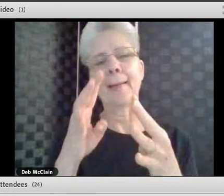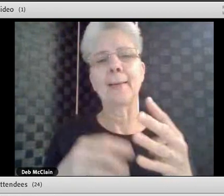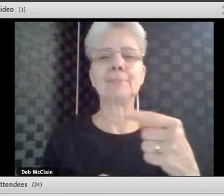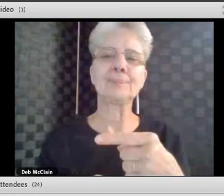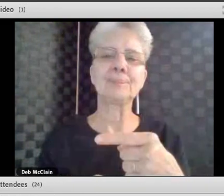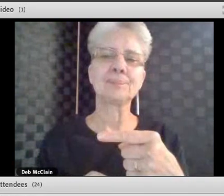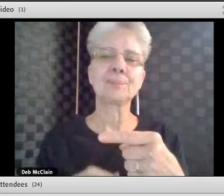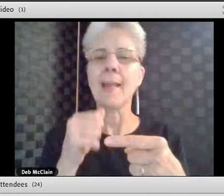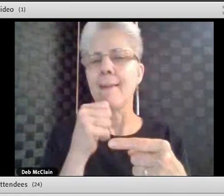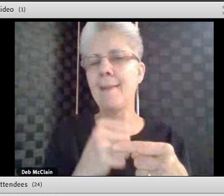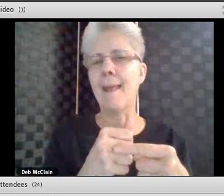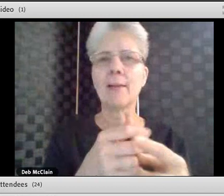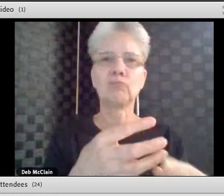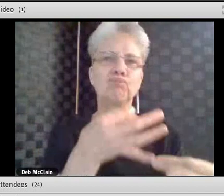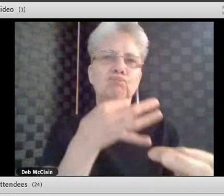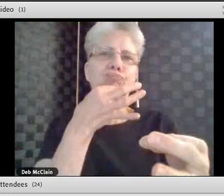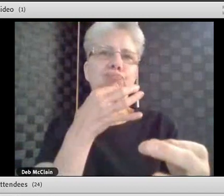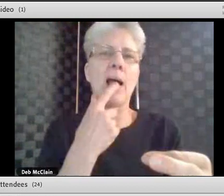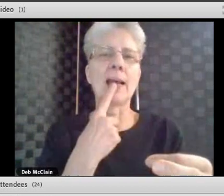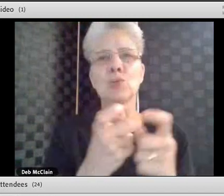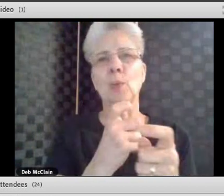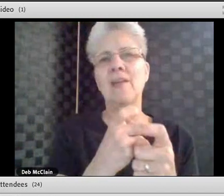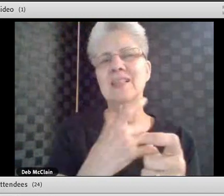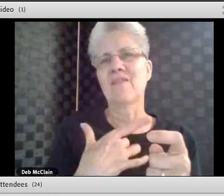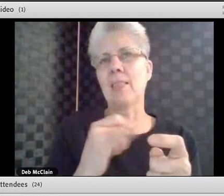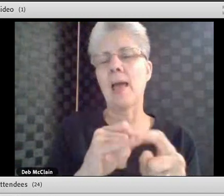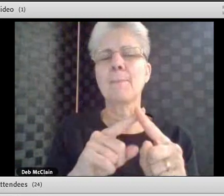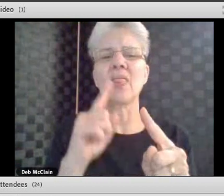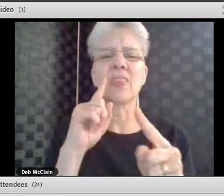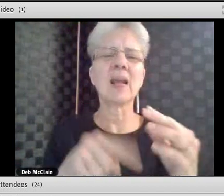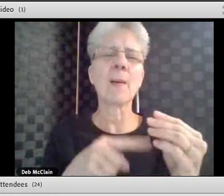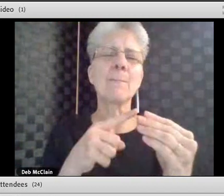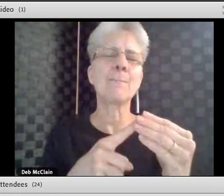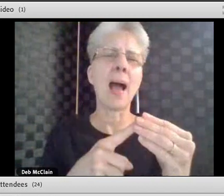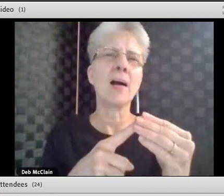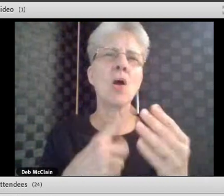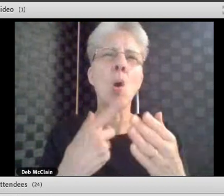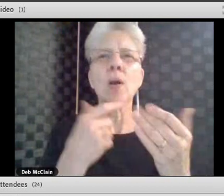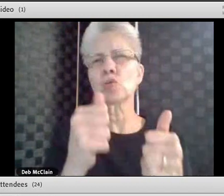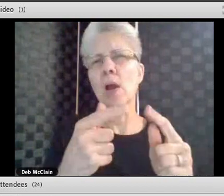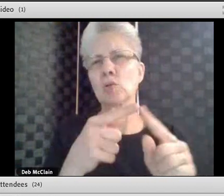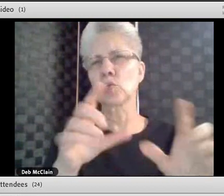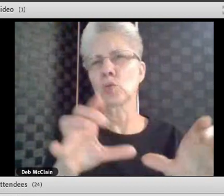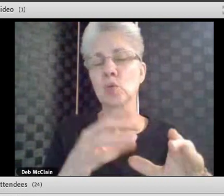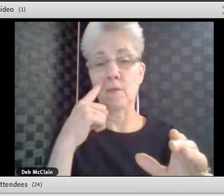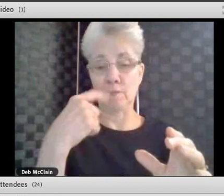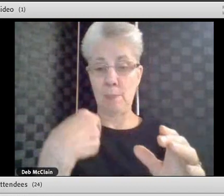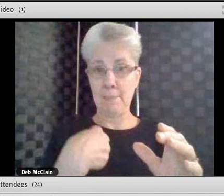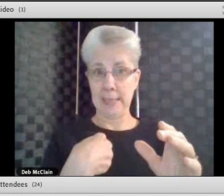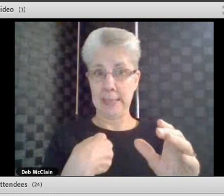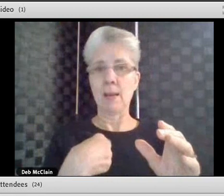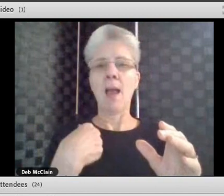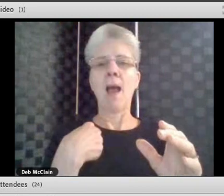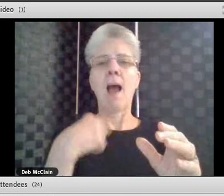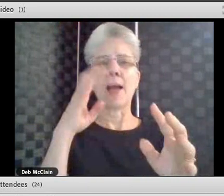So this is just something I made up. It's not very eloquent. I feel like I need to revise it, but think about just kind of what you're trying to do,